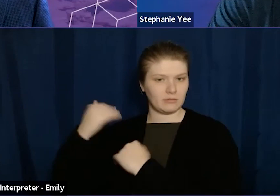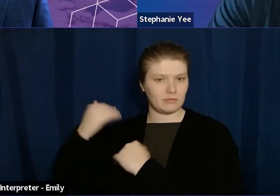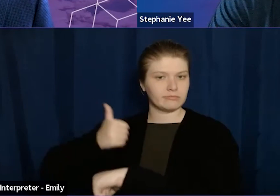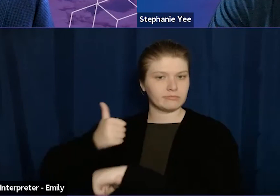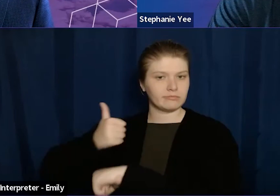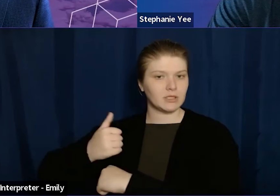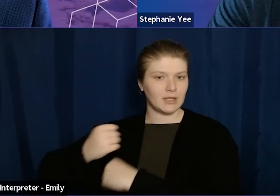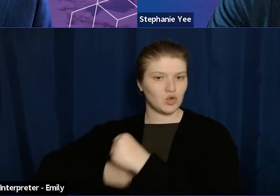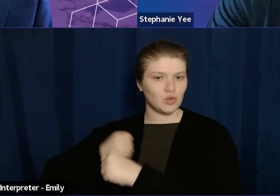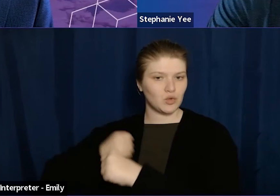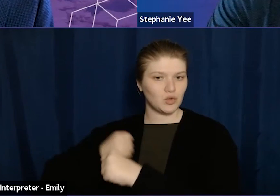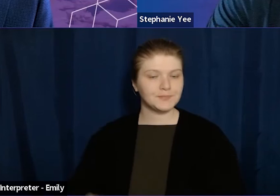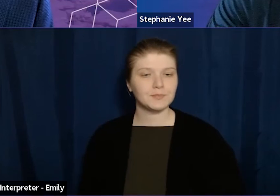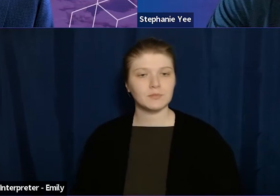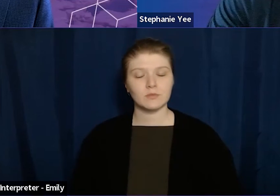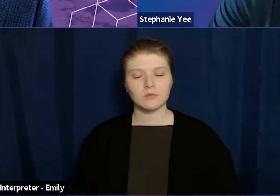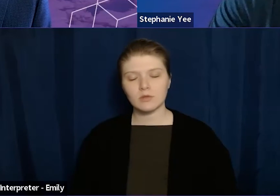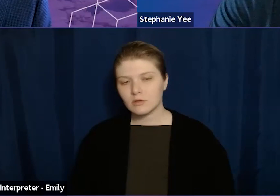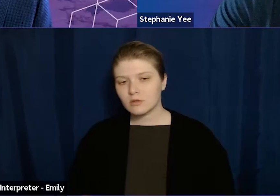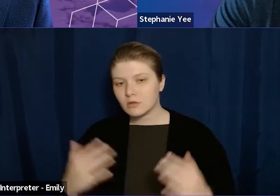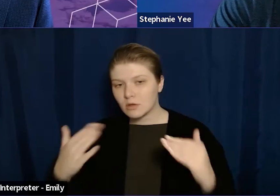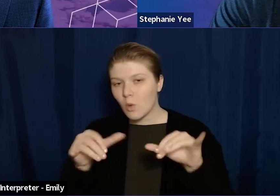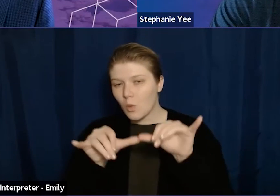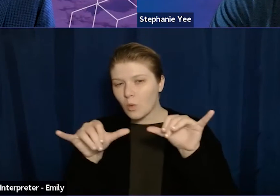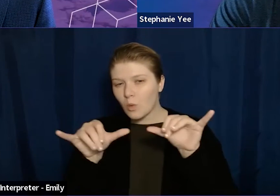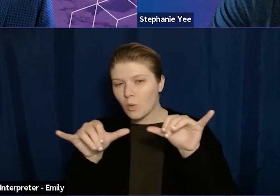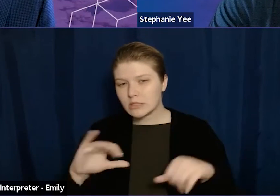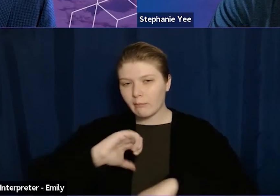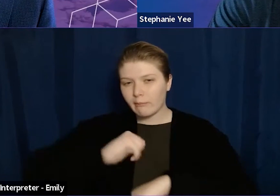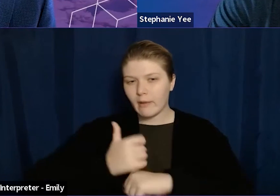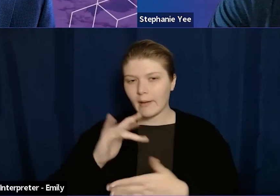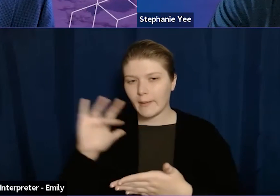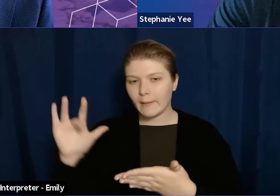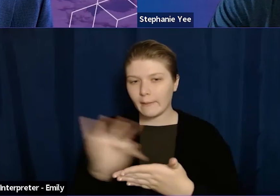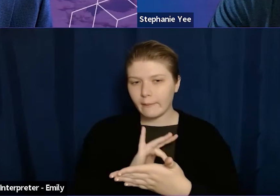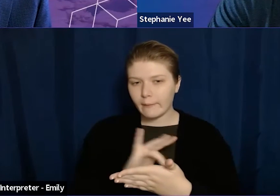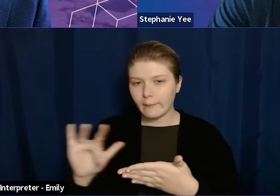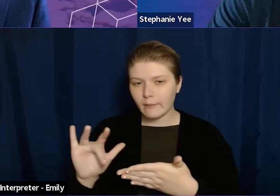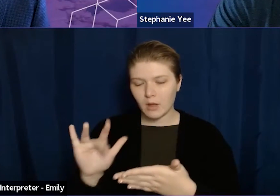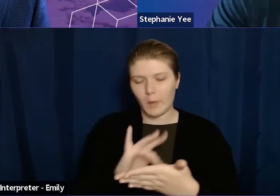Why does the system insert blank pages, other personnel biographical information?